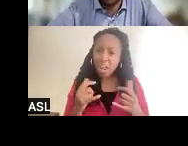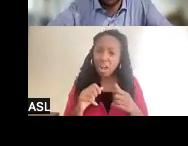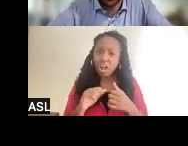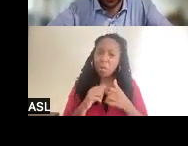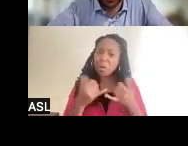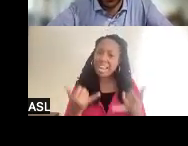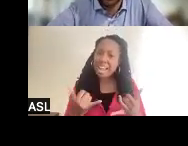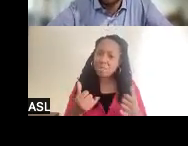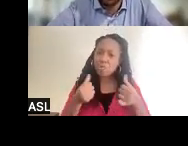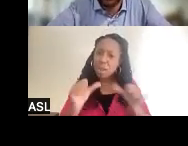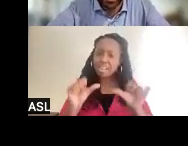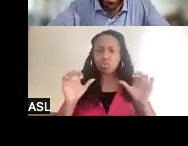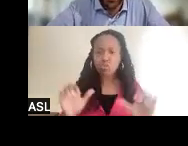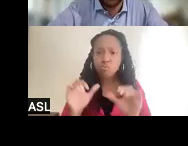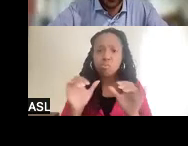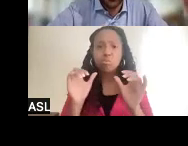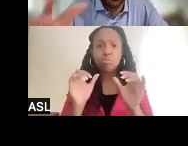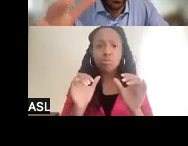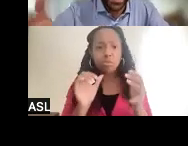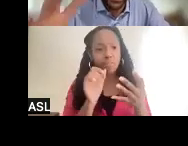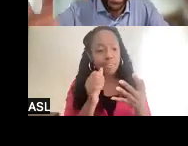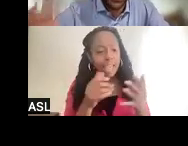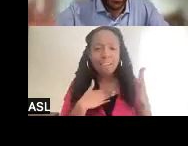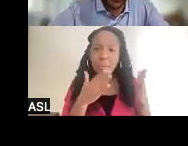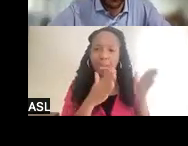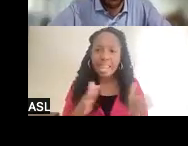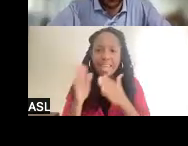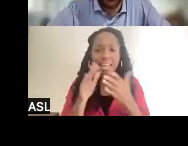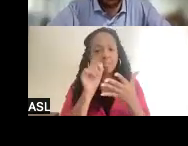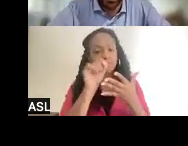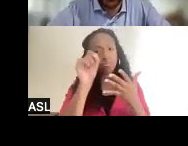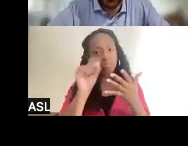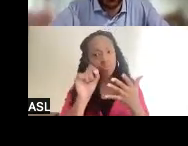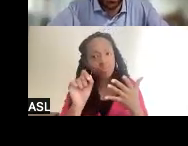was the to-do list checked off do I have a plan I can kind of touch and feel right and really make